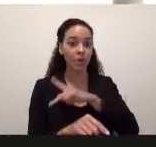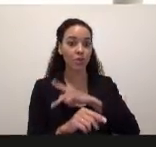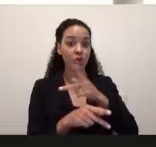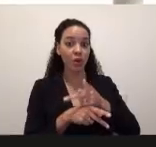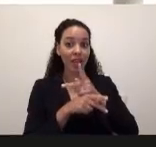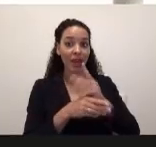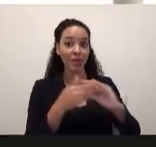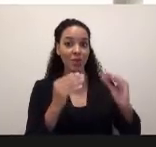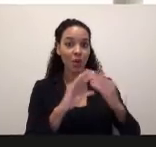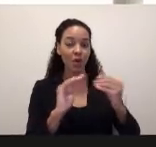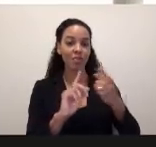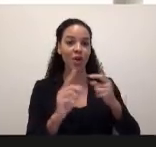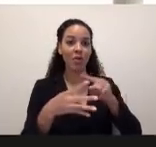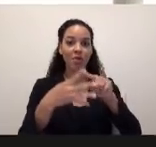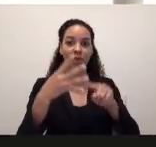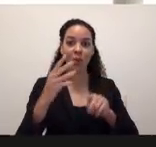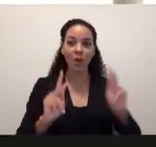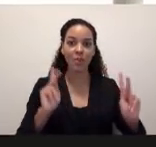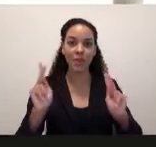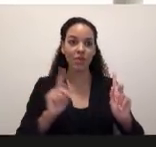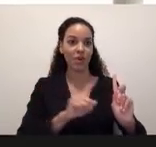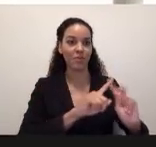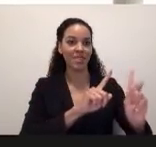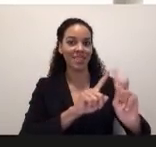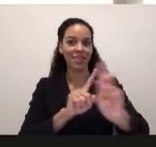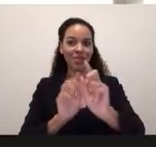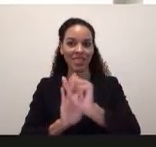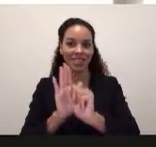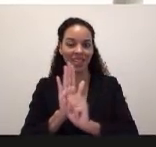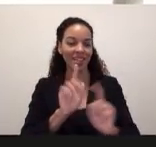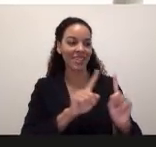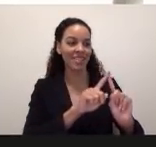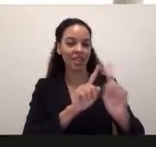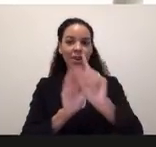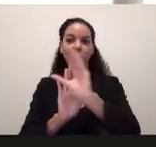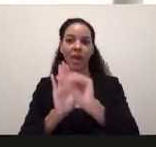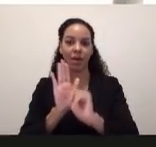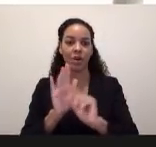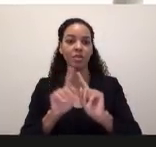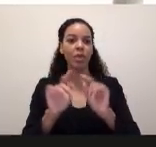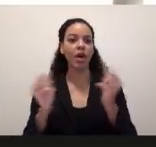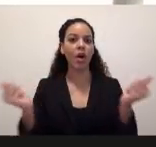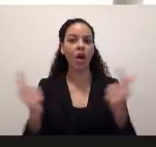from different states and different backgrounds, but all living a common reality as caregivers.